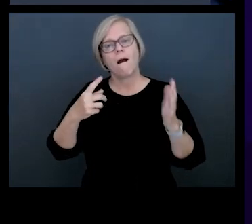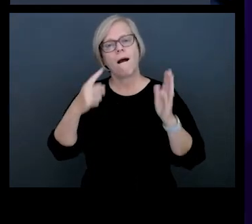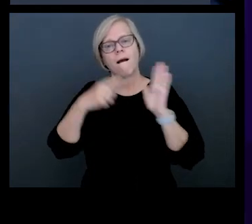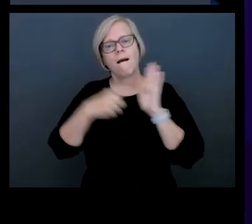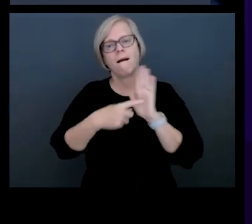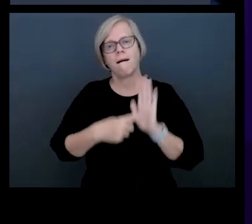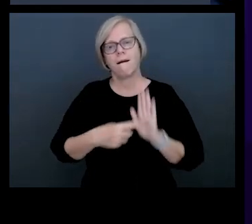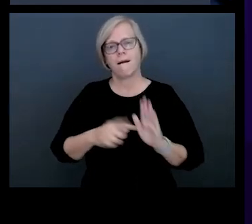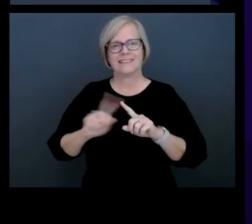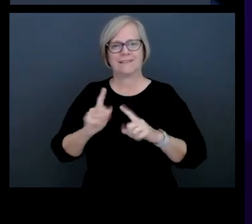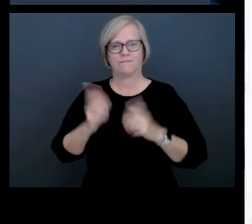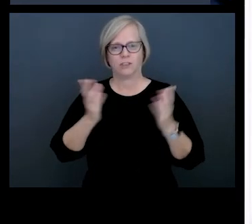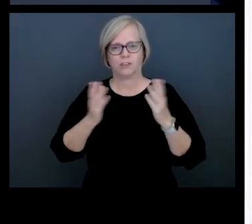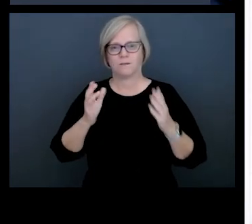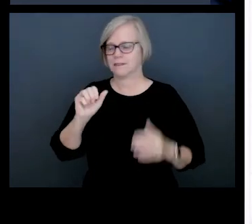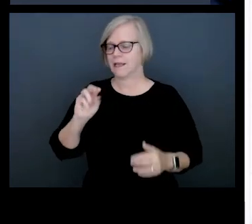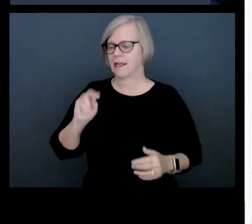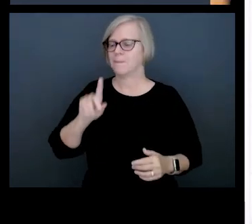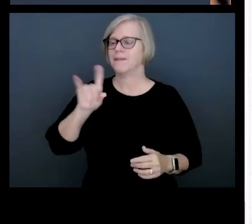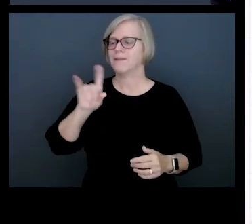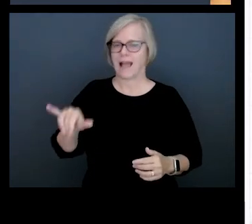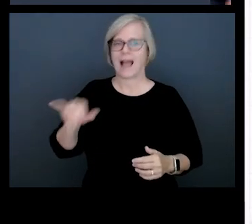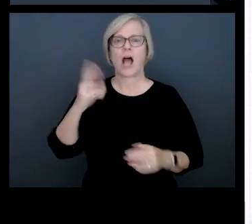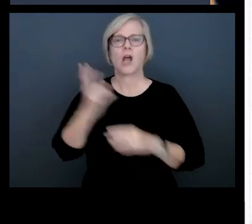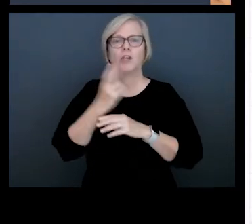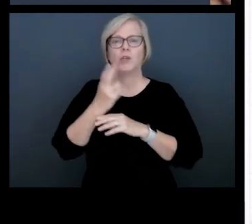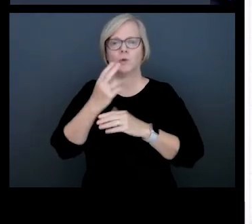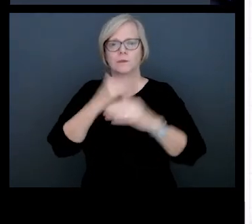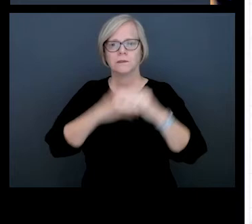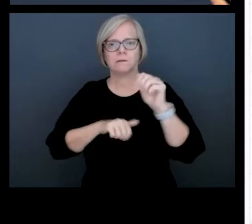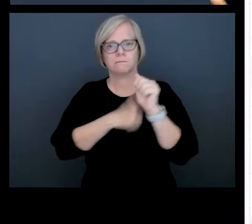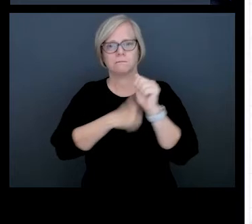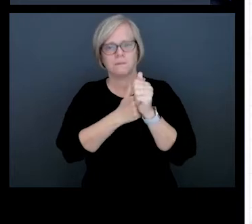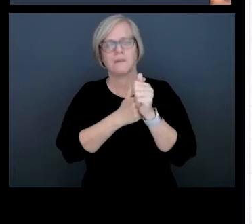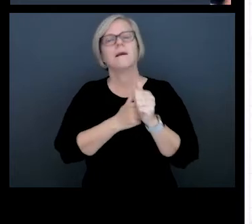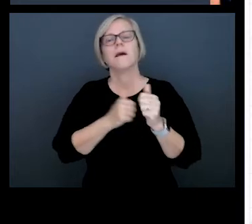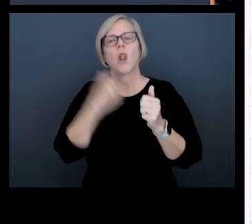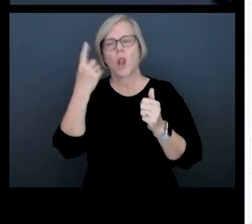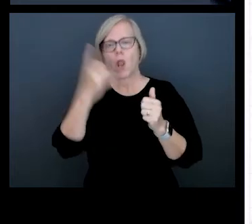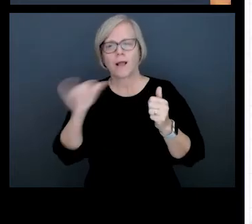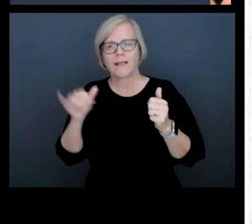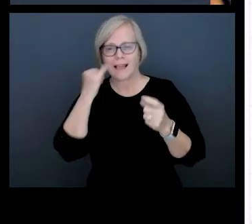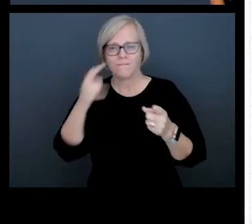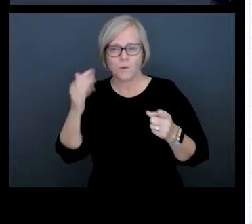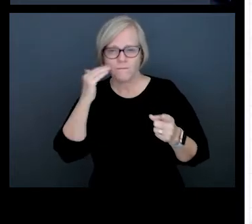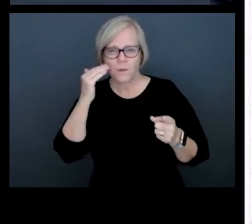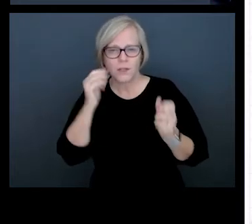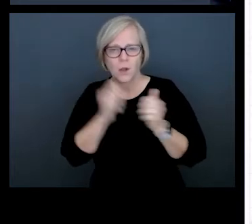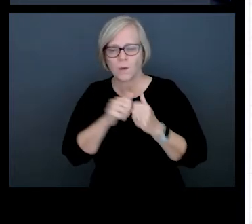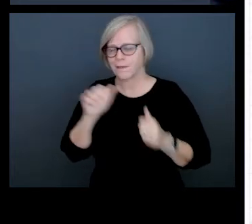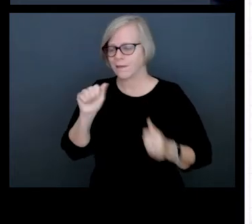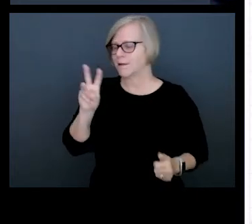that Amplify is using under the hood and what this application looks like for those of you that might be familiar with some of these AWS services.